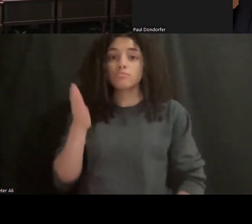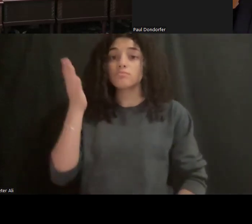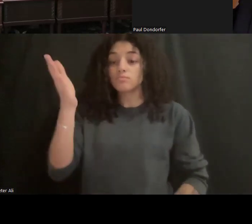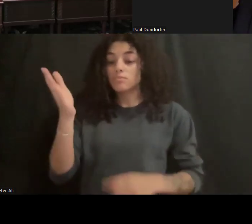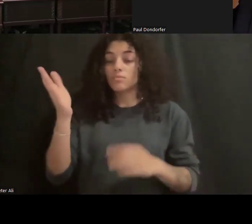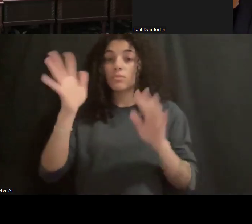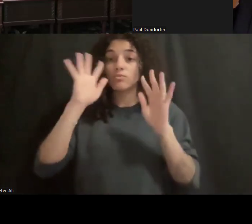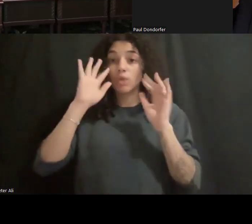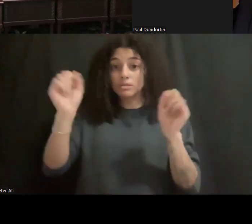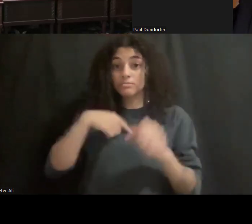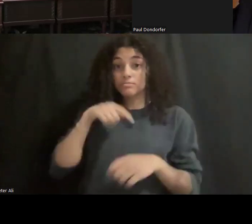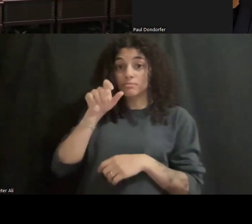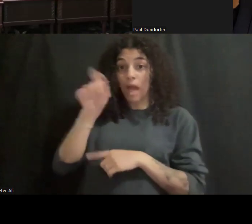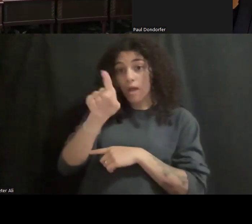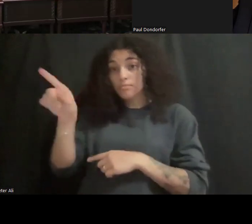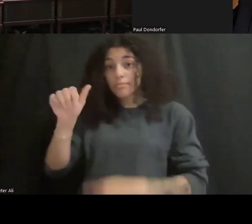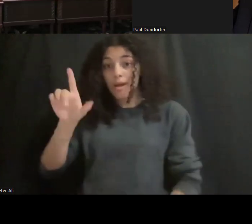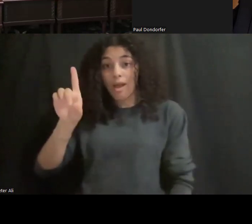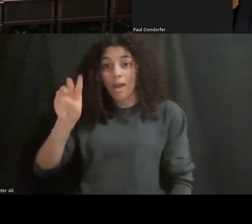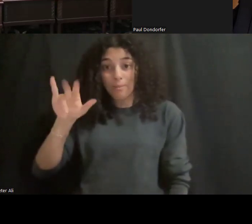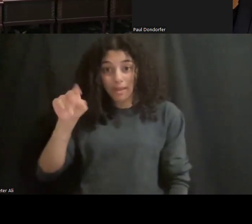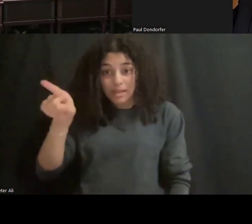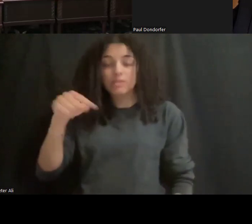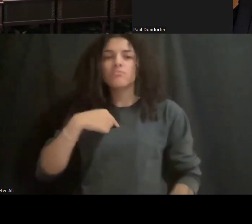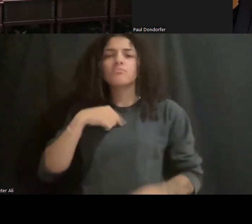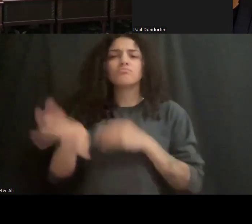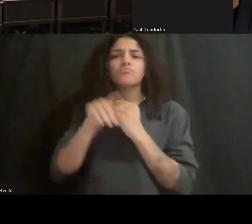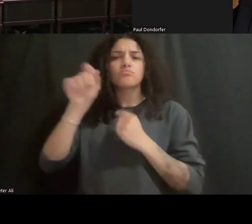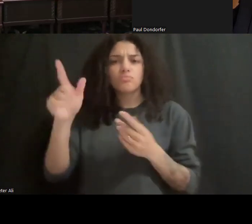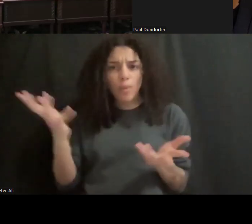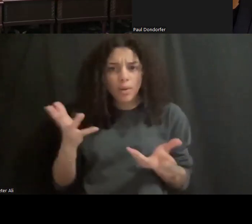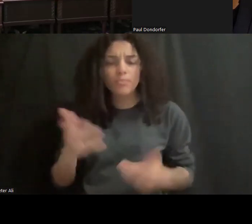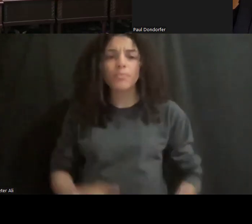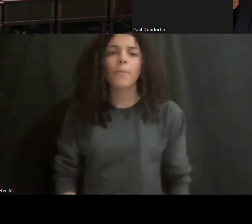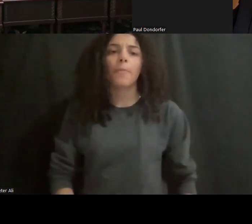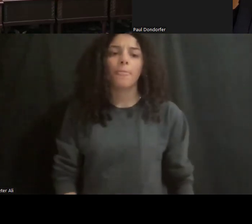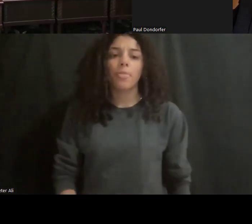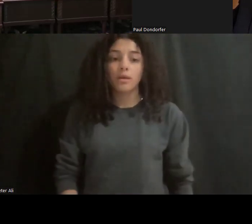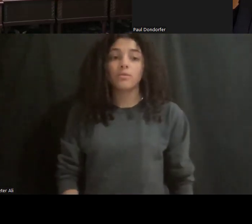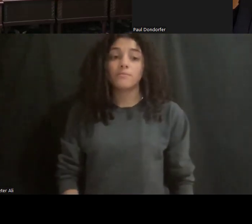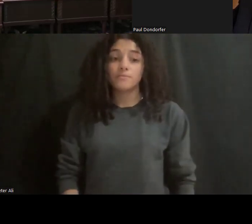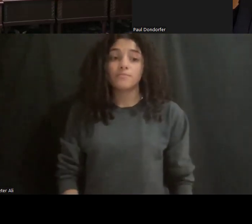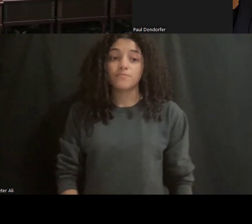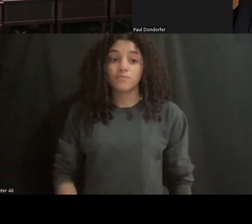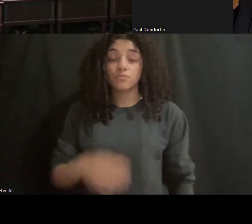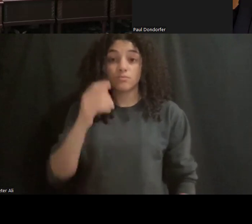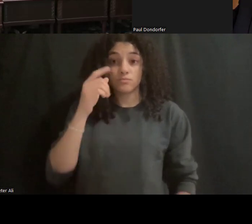administration One of my additional question here is will there be clear signage to Monroe